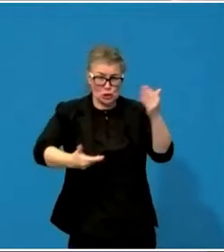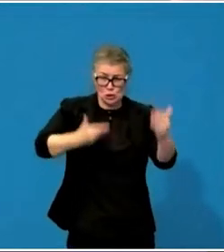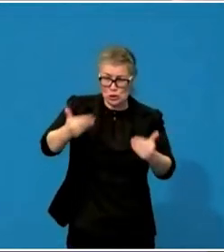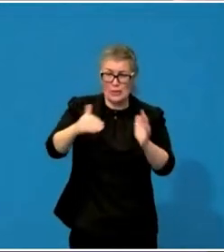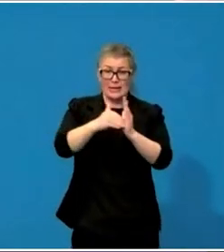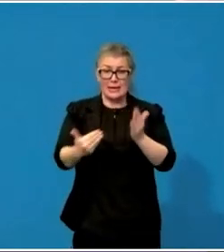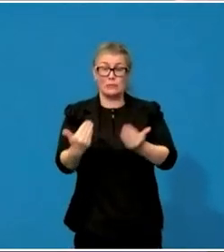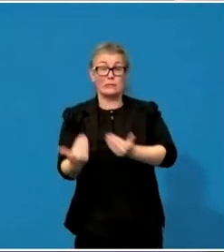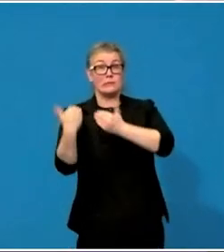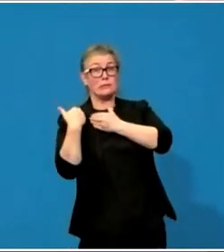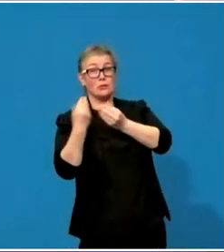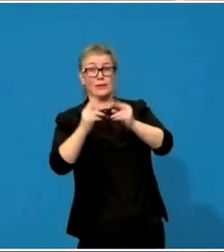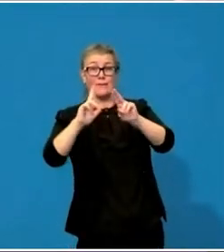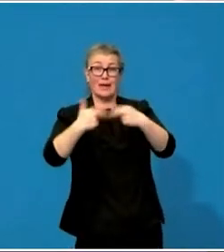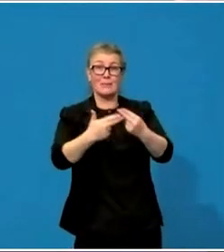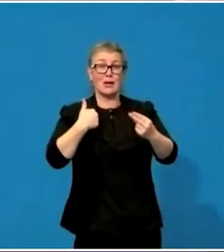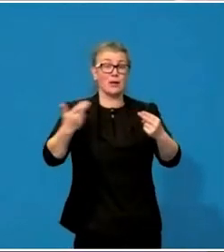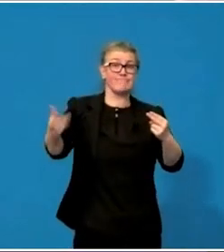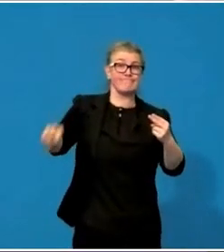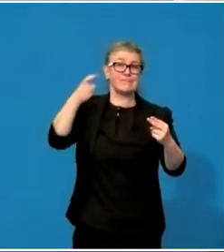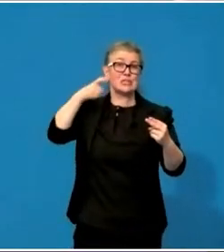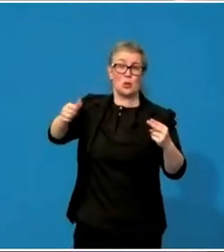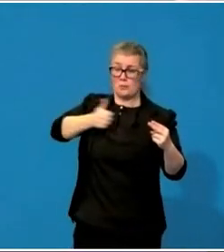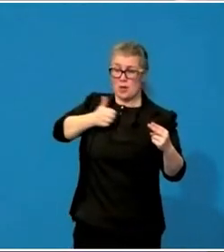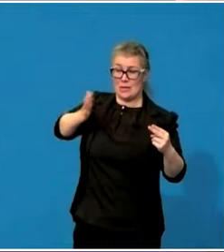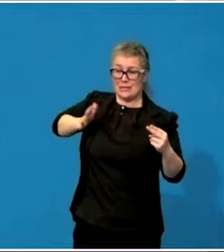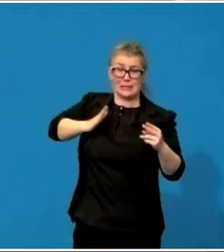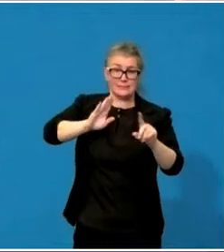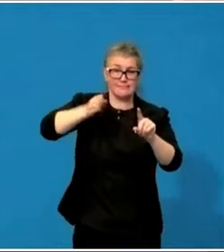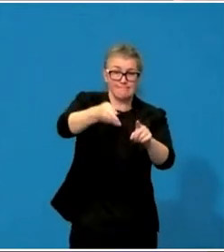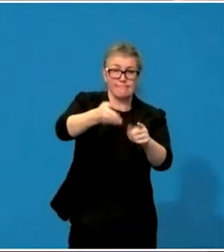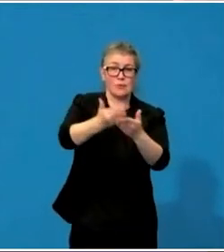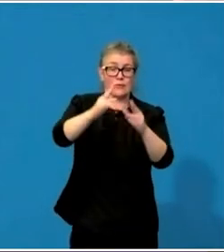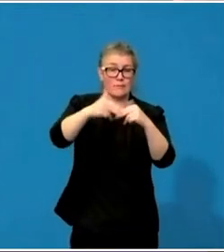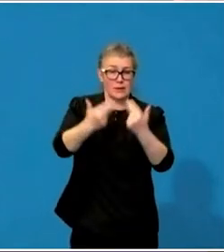family members in need or through coercion or humbuggery.